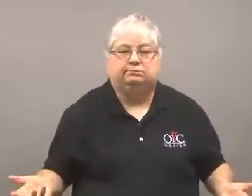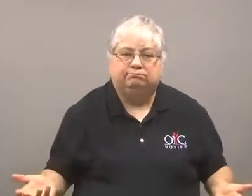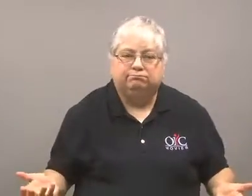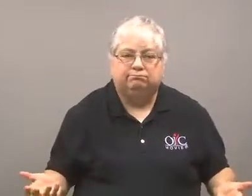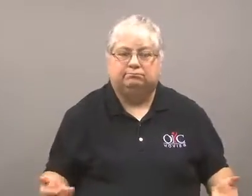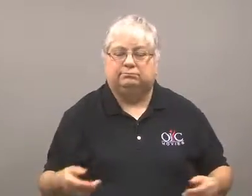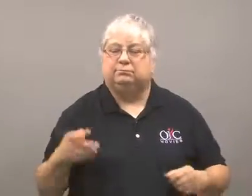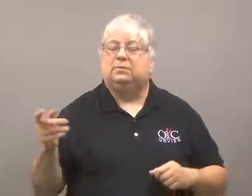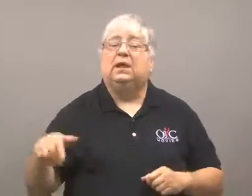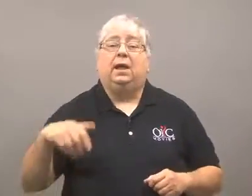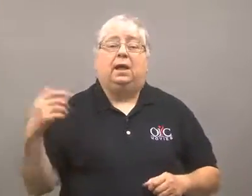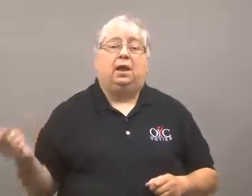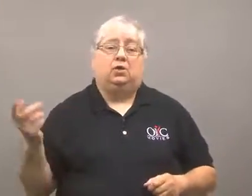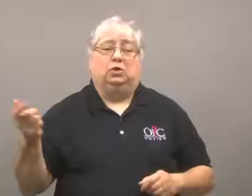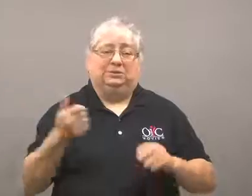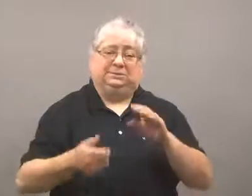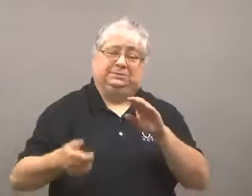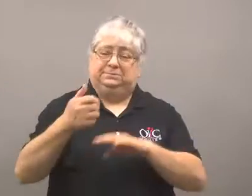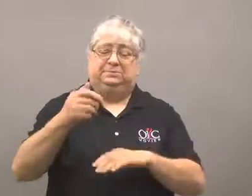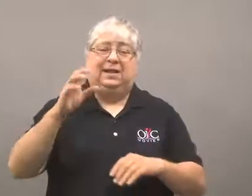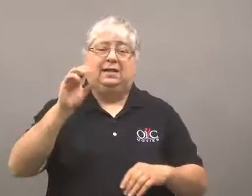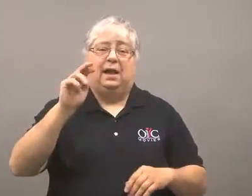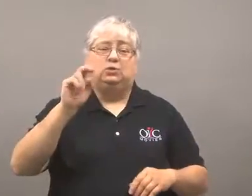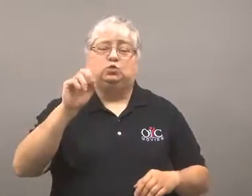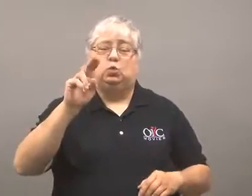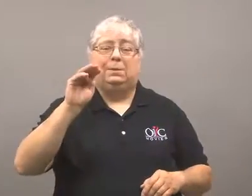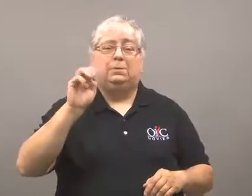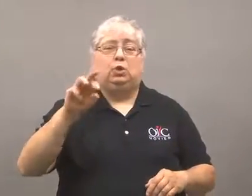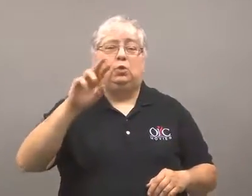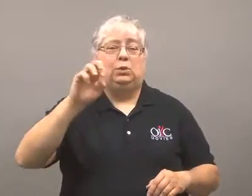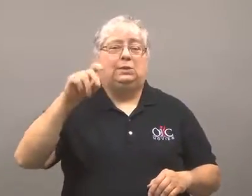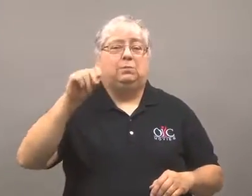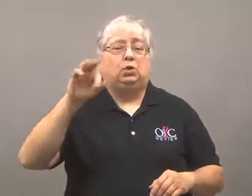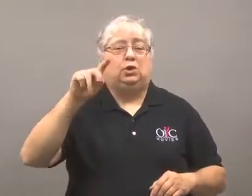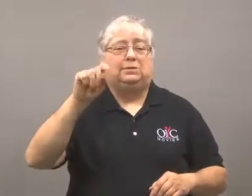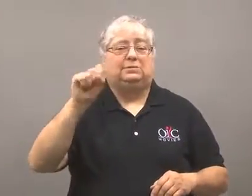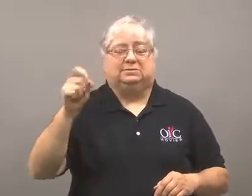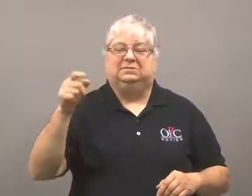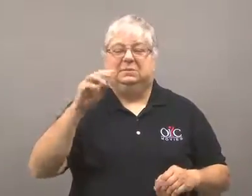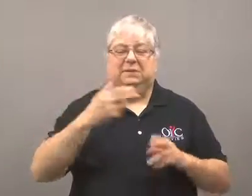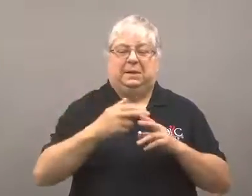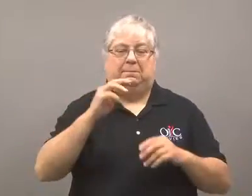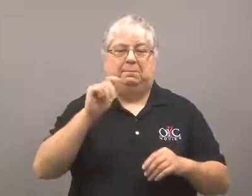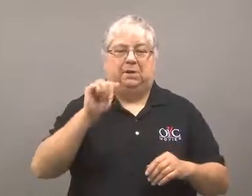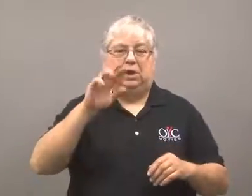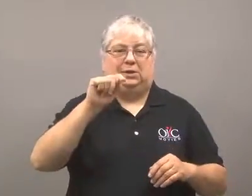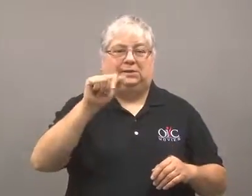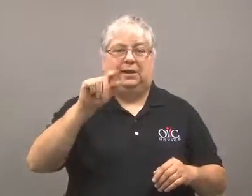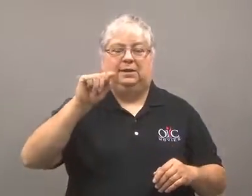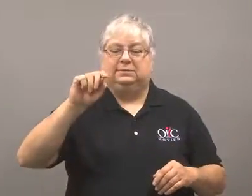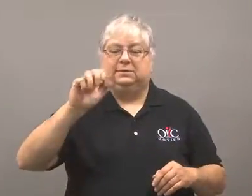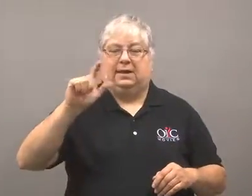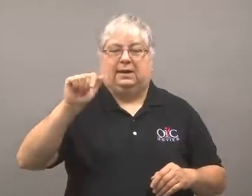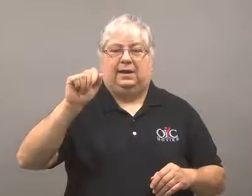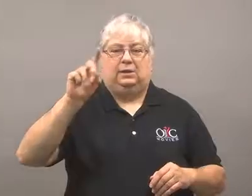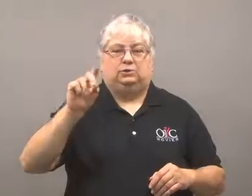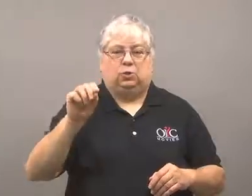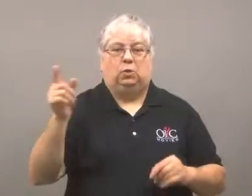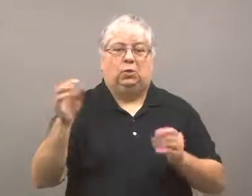Marta Tellado is the CEO of Consumer Reports.